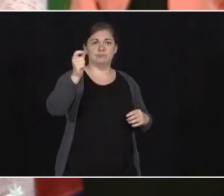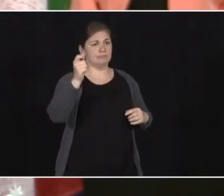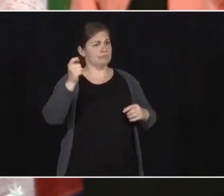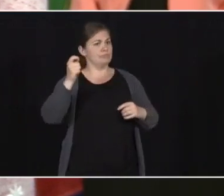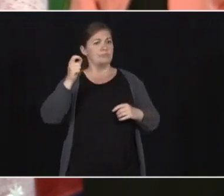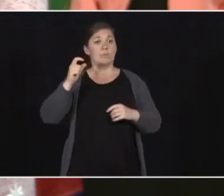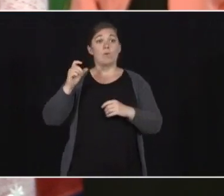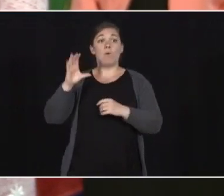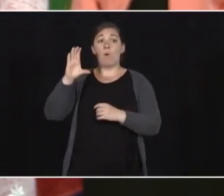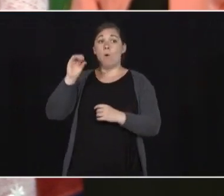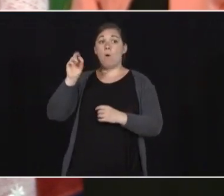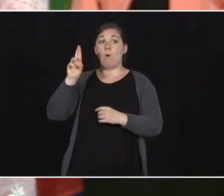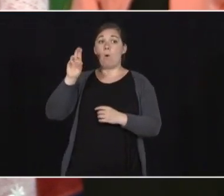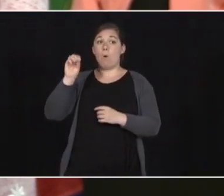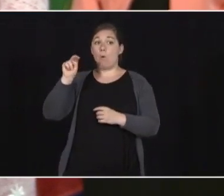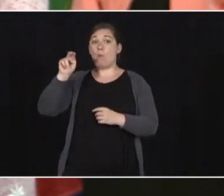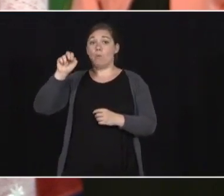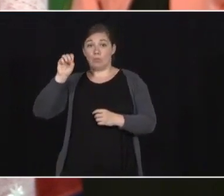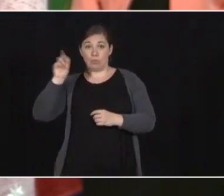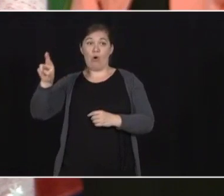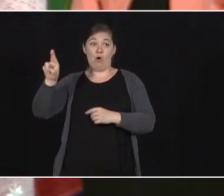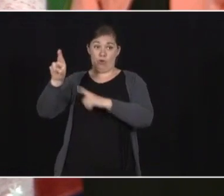but they come up with.